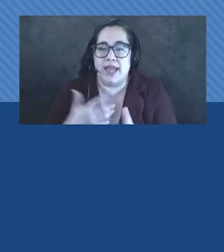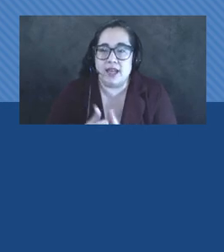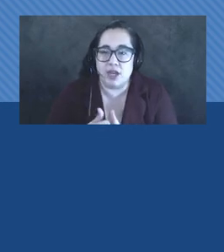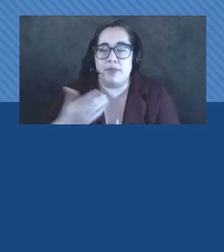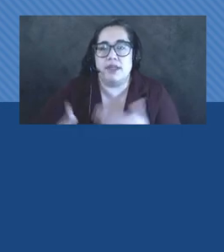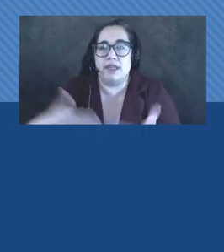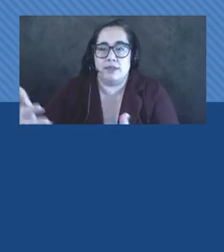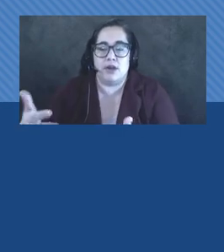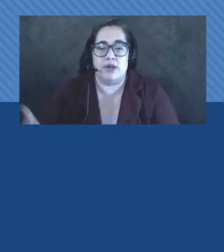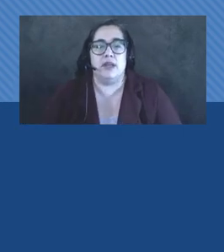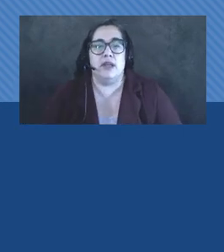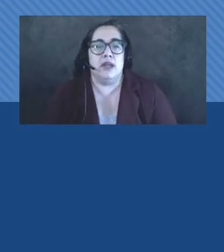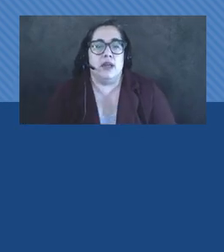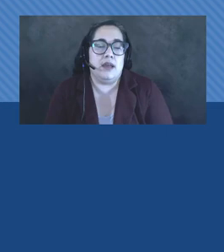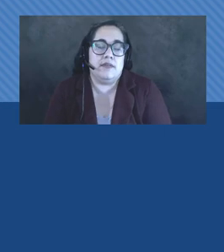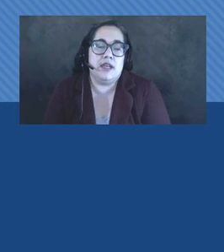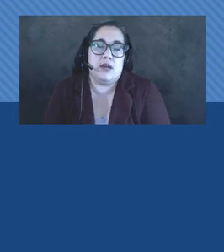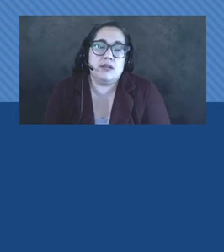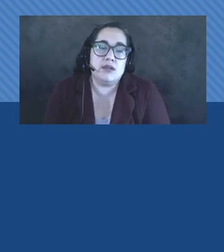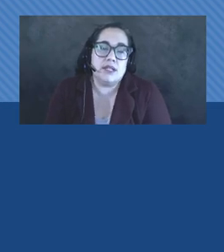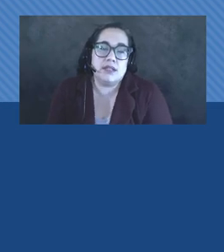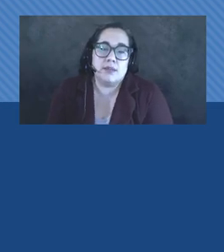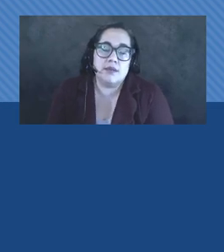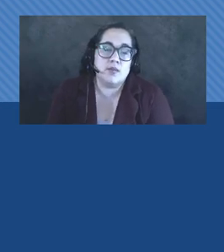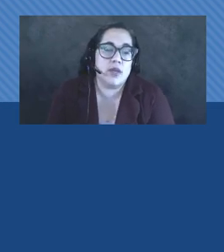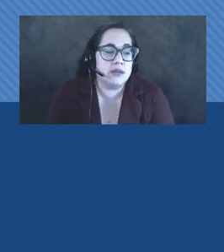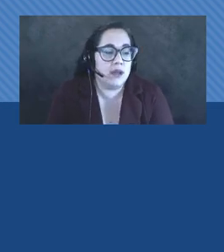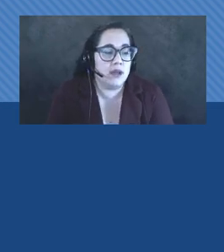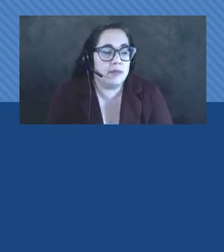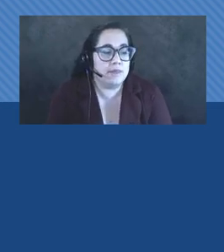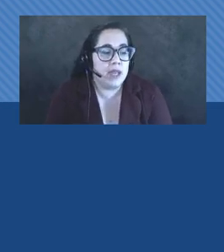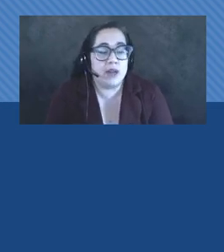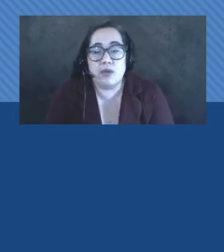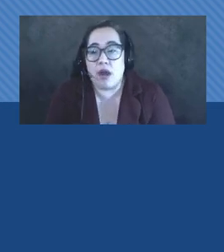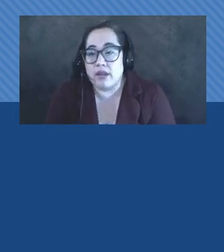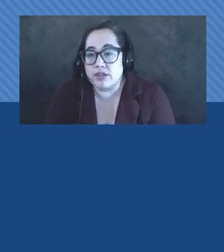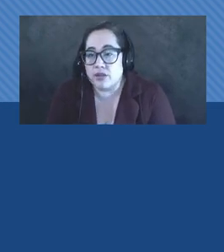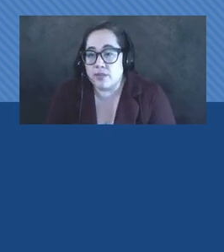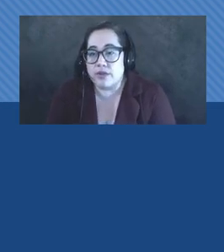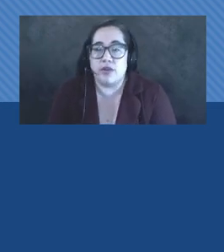Catch up and then keep going. They could also use that sometimes when, I know college interpreters or